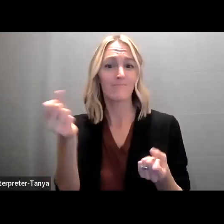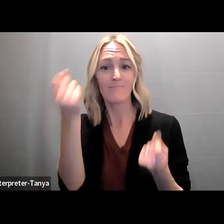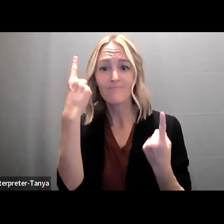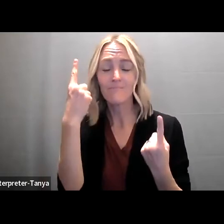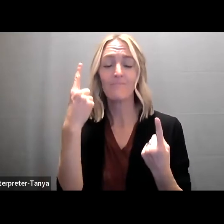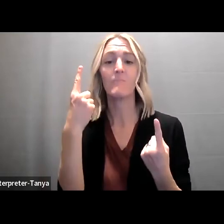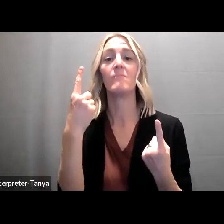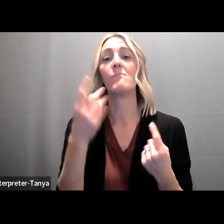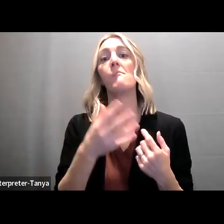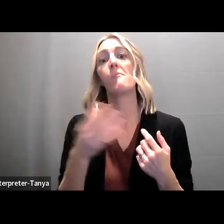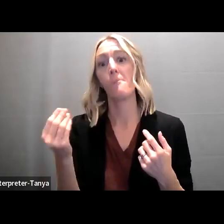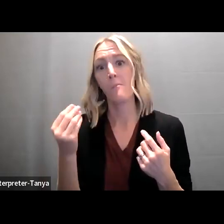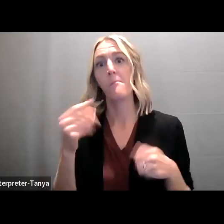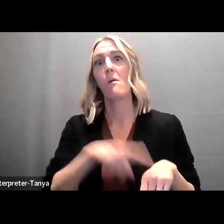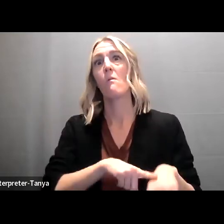And they are extremely long.